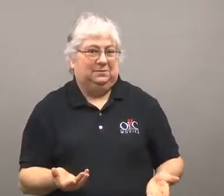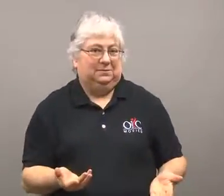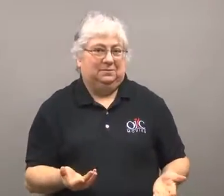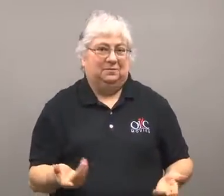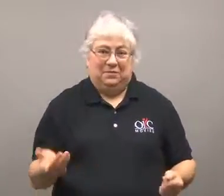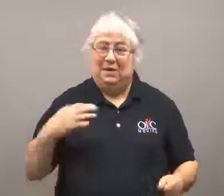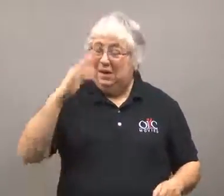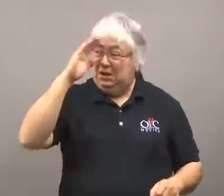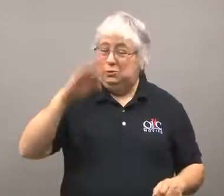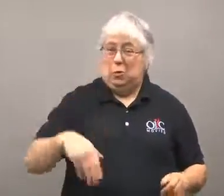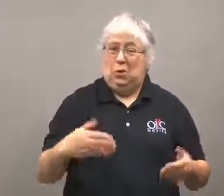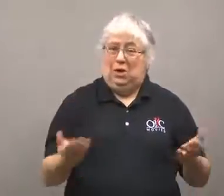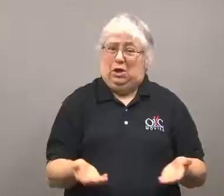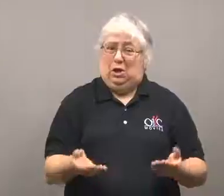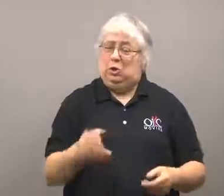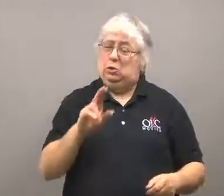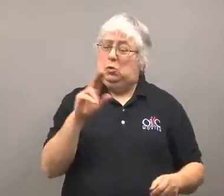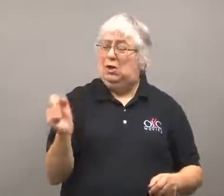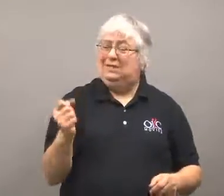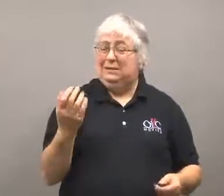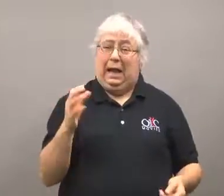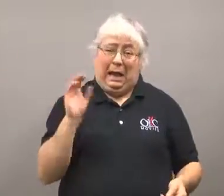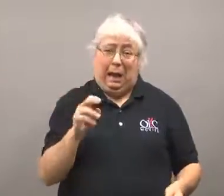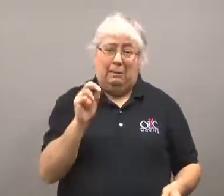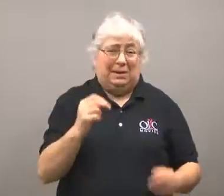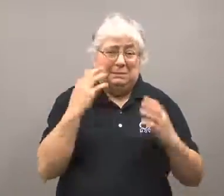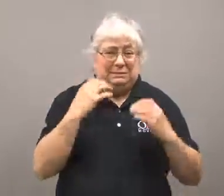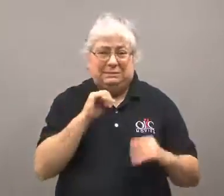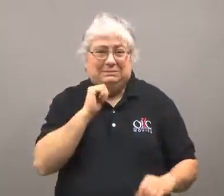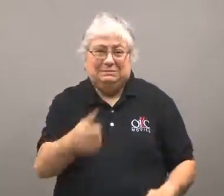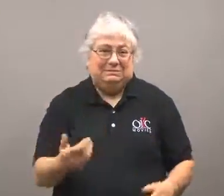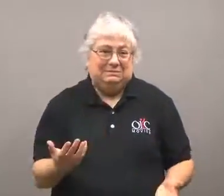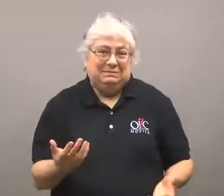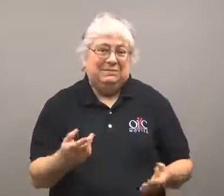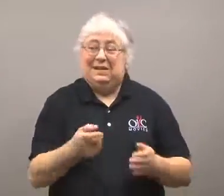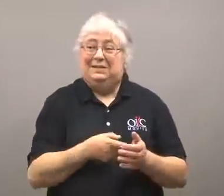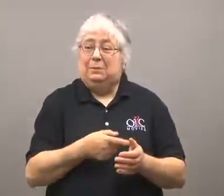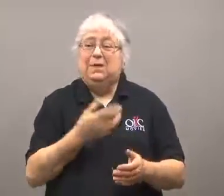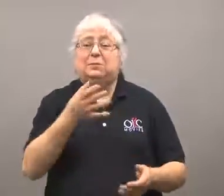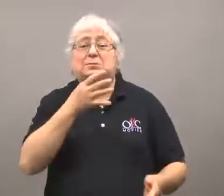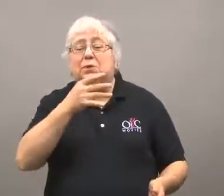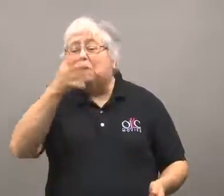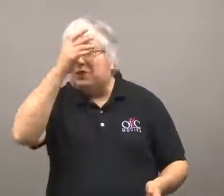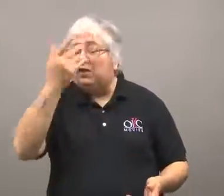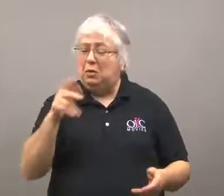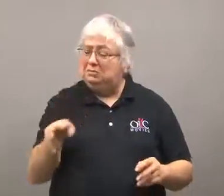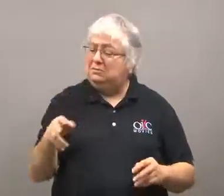Since measles is so uncommon in the U.S.,